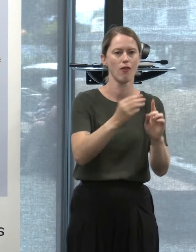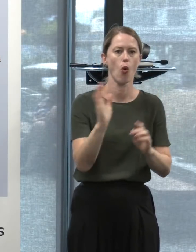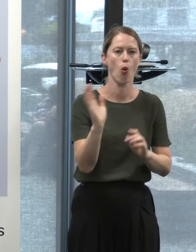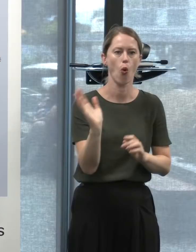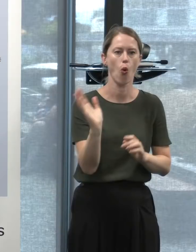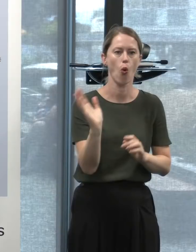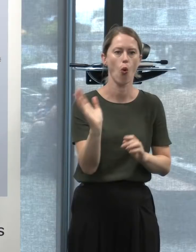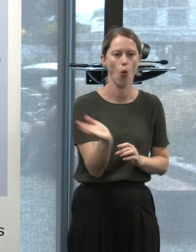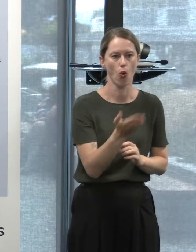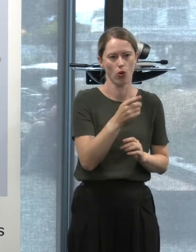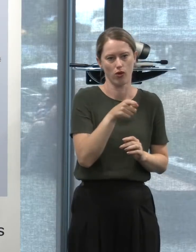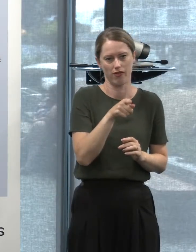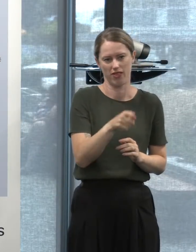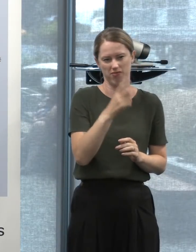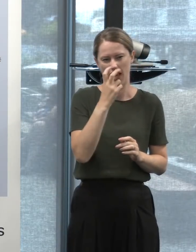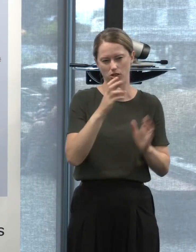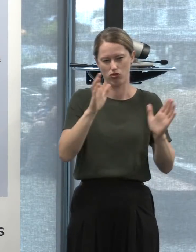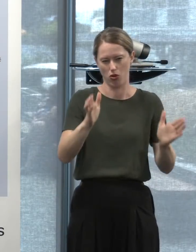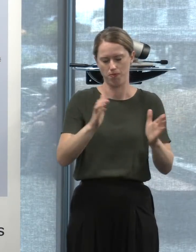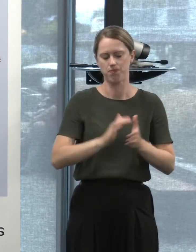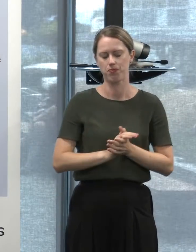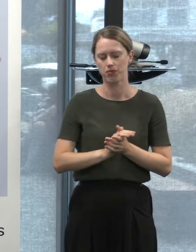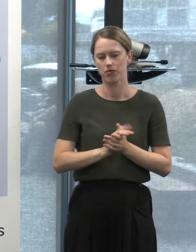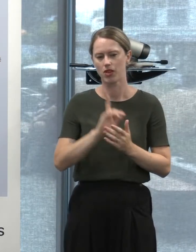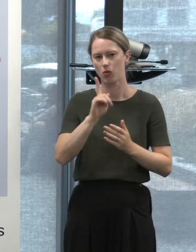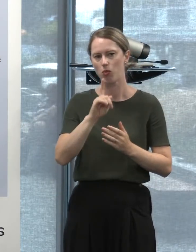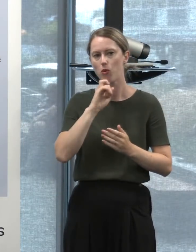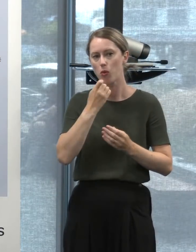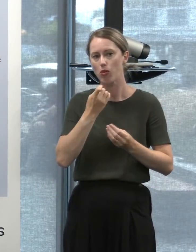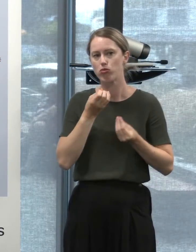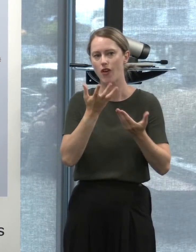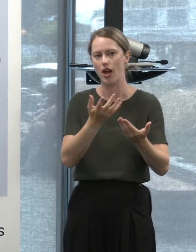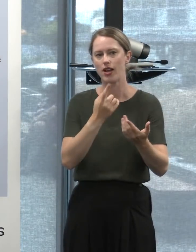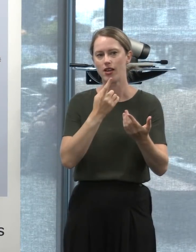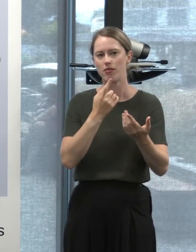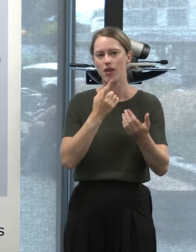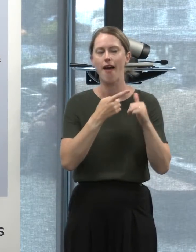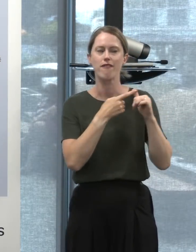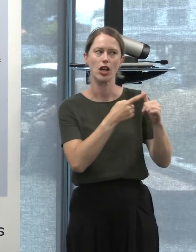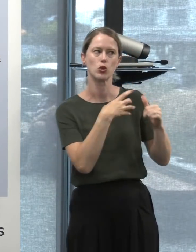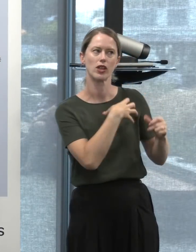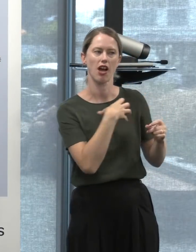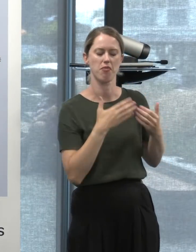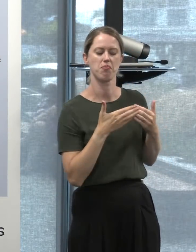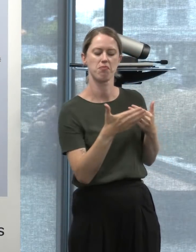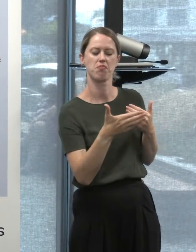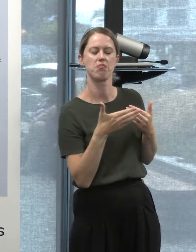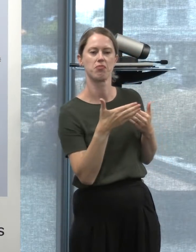program should the science and other advice support that booster for all or some of that